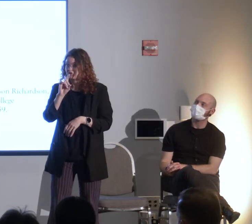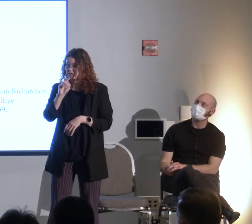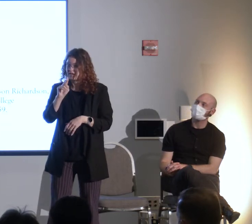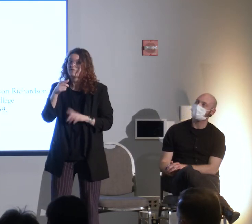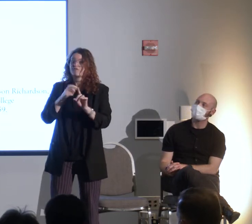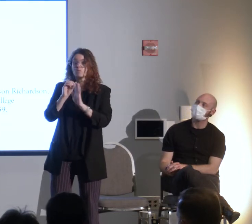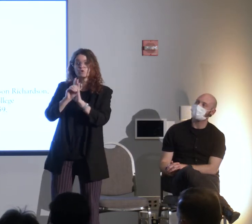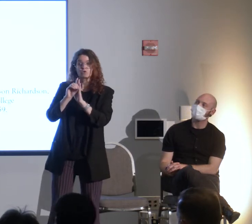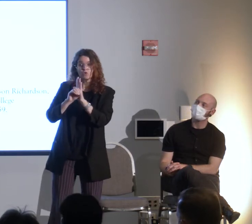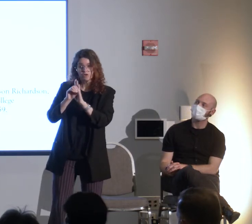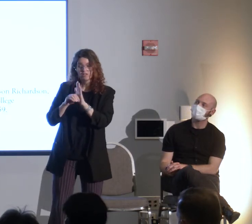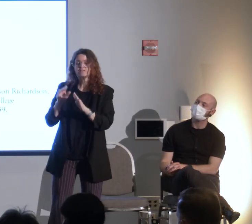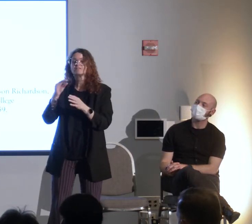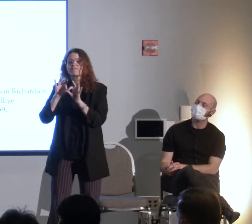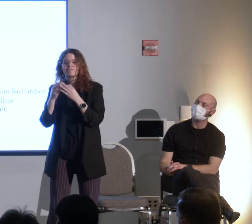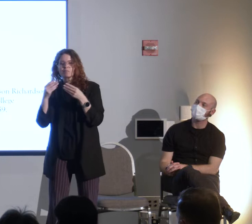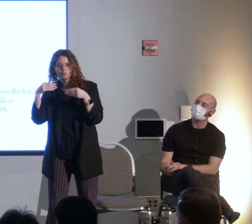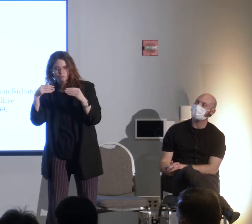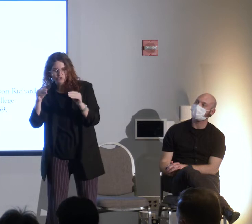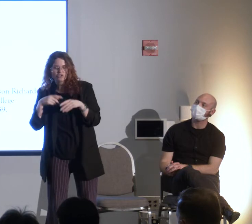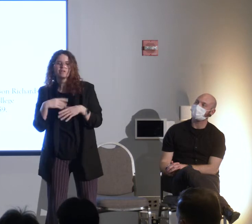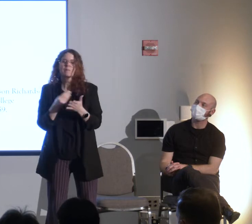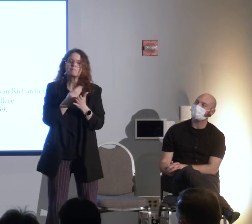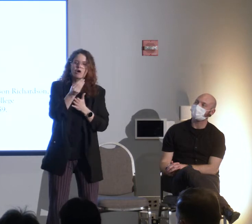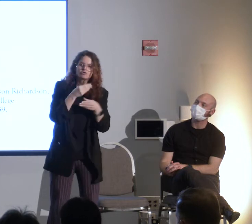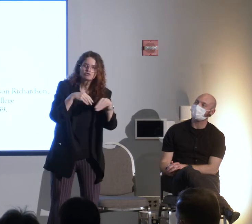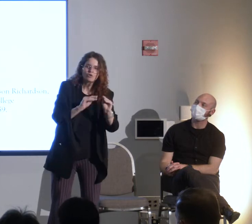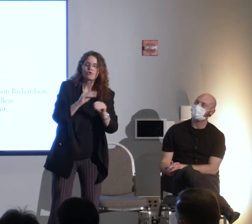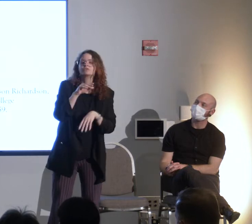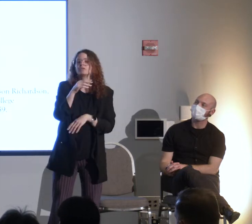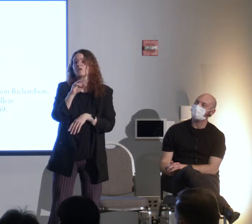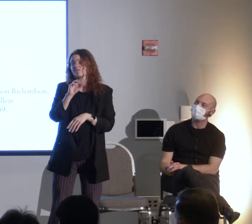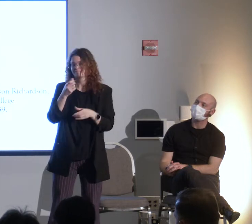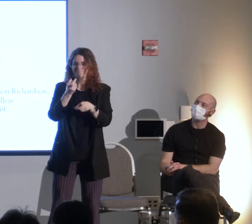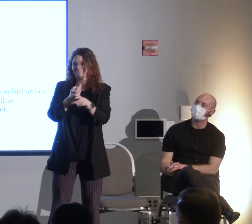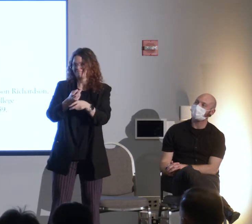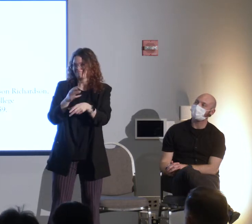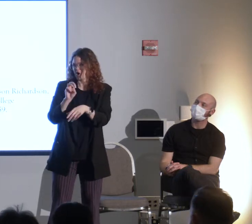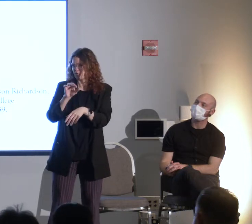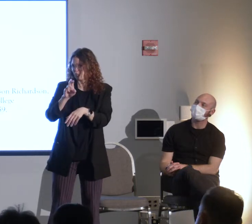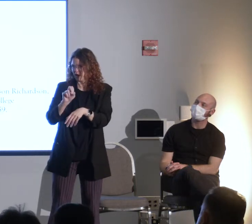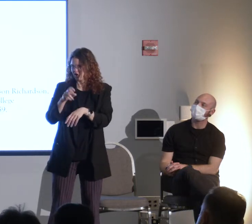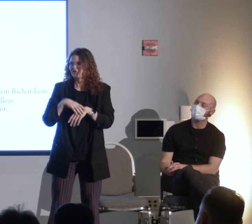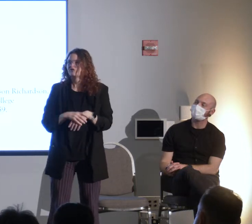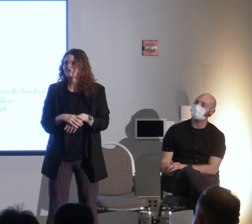His father was a merchant who bought and sold hardware on his mother's side. There were substantial plantation holdings